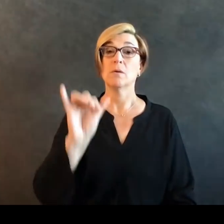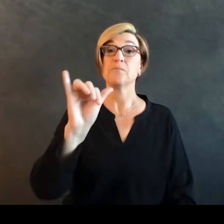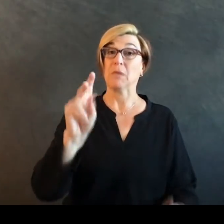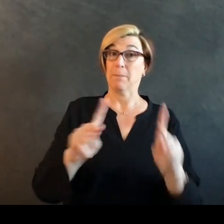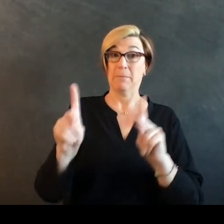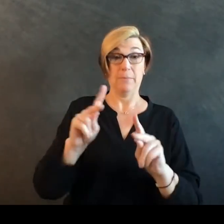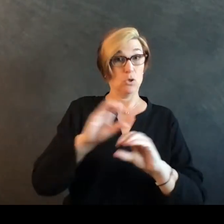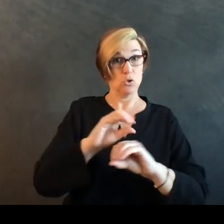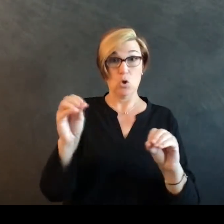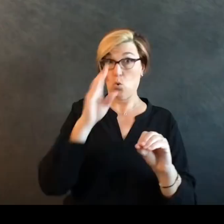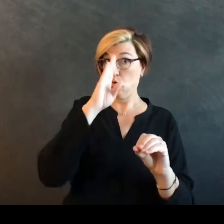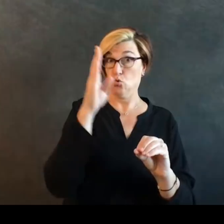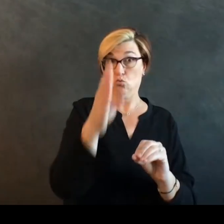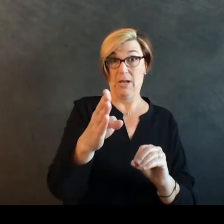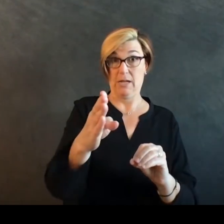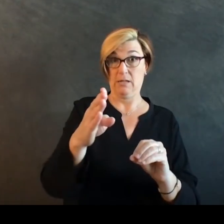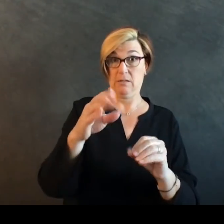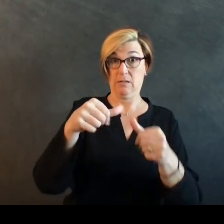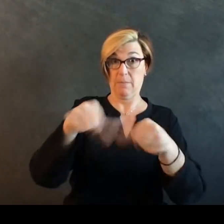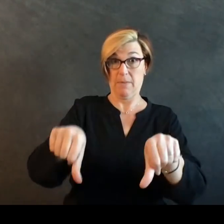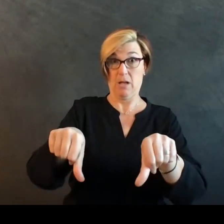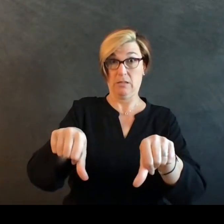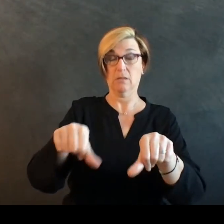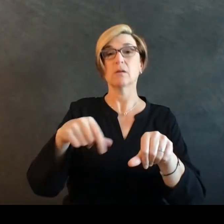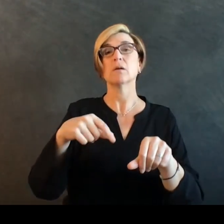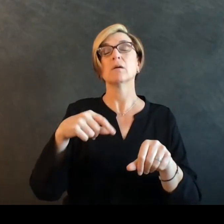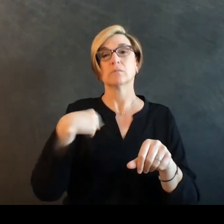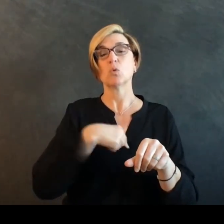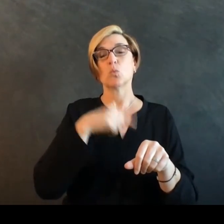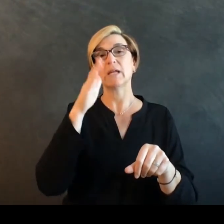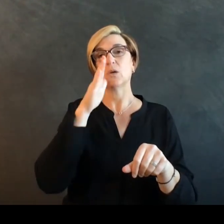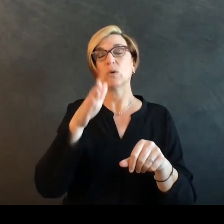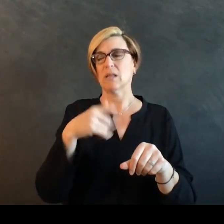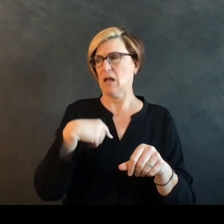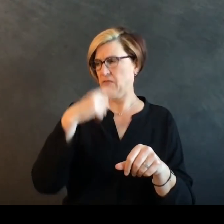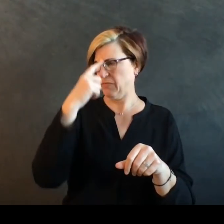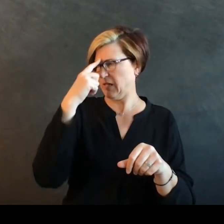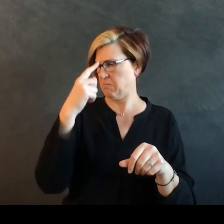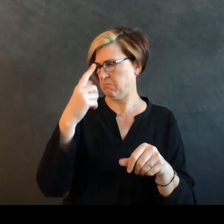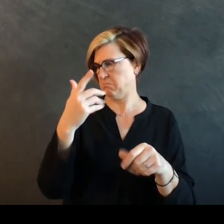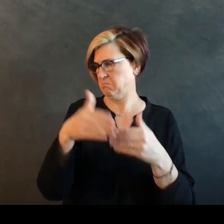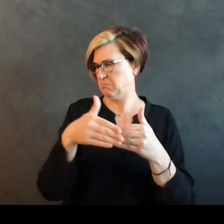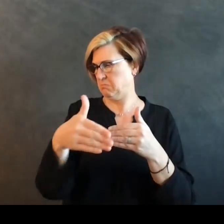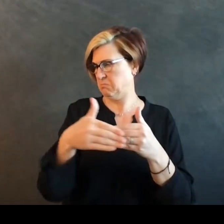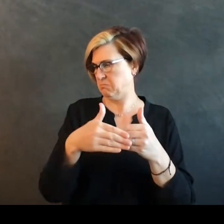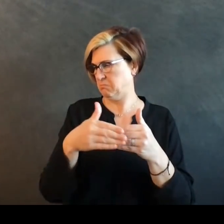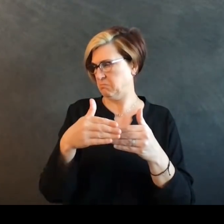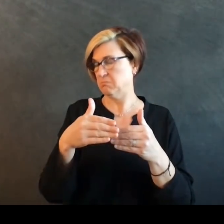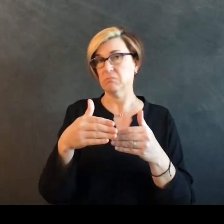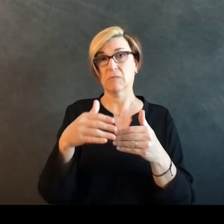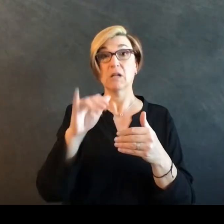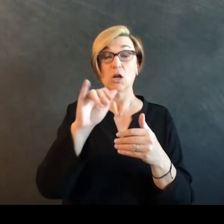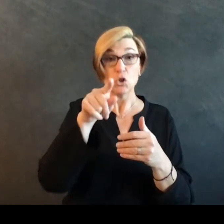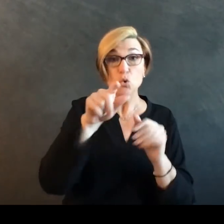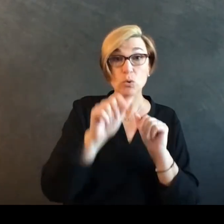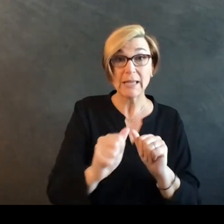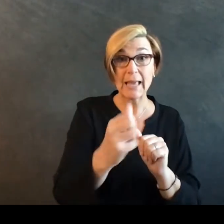easy way they put it up we can on a rolling basis I think you know within a couple of days when they give it to us we'll send the money out we do realize